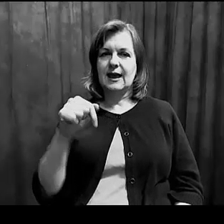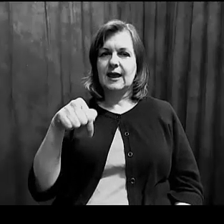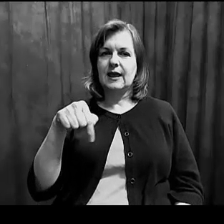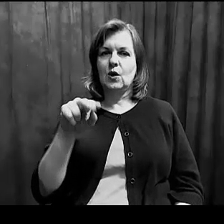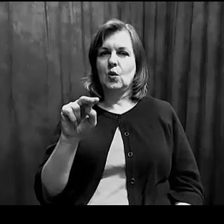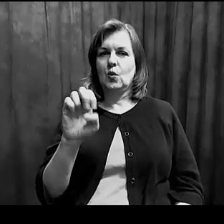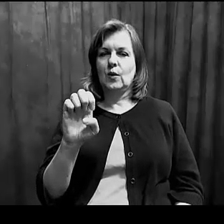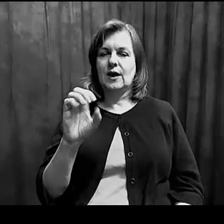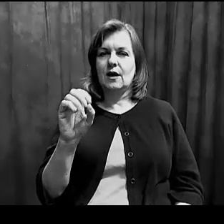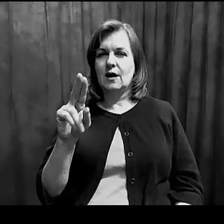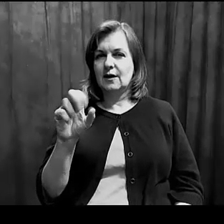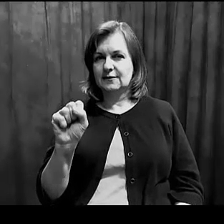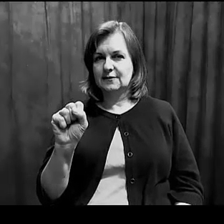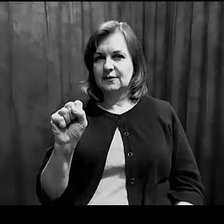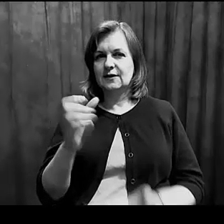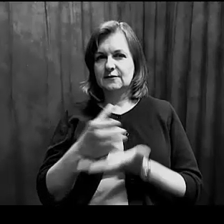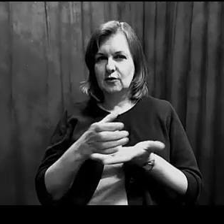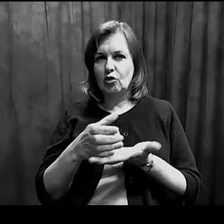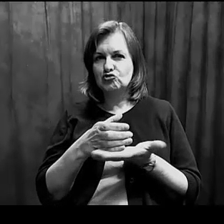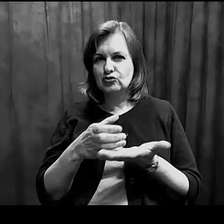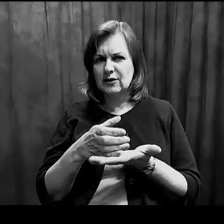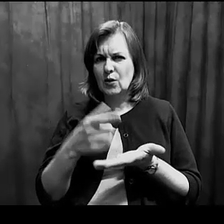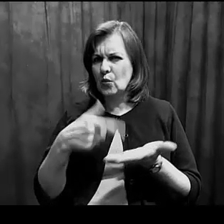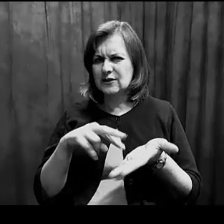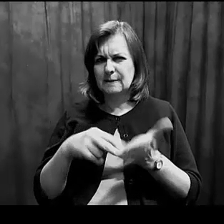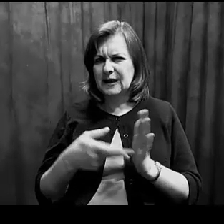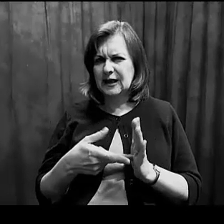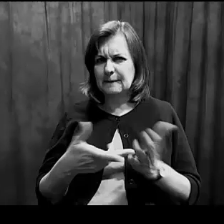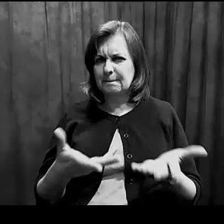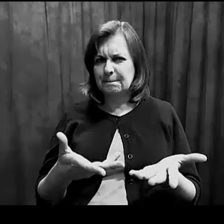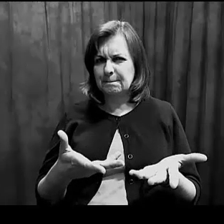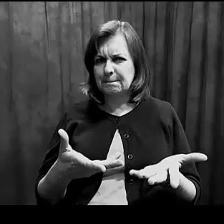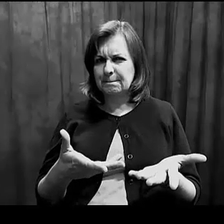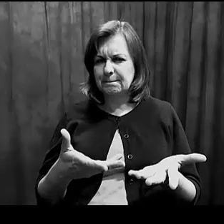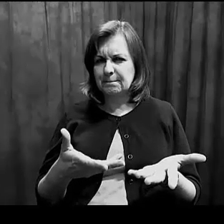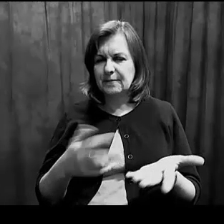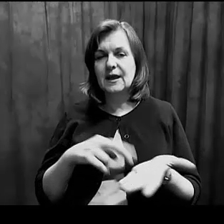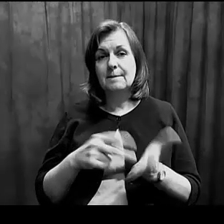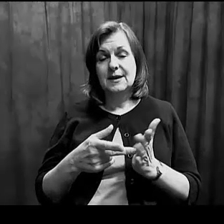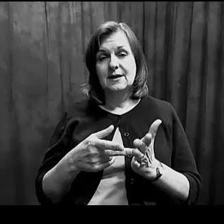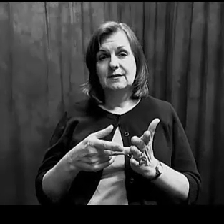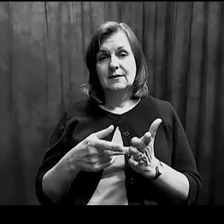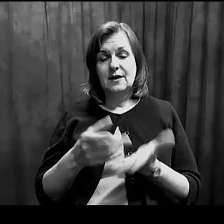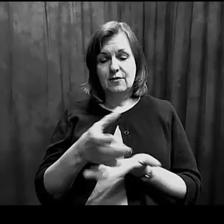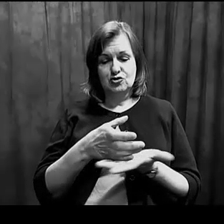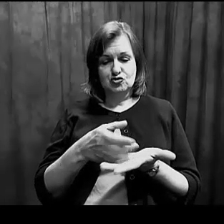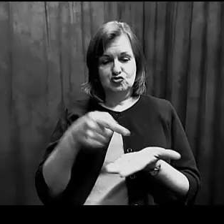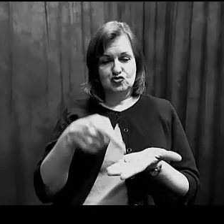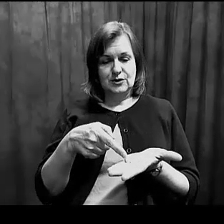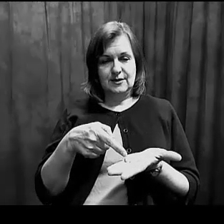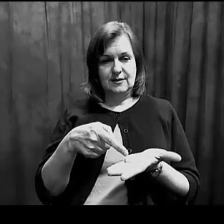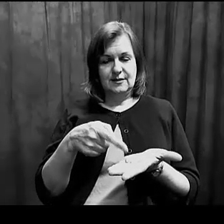so if I tell you I have an aqueous solution -- what does that tell you??